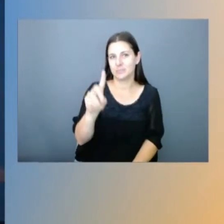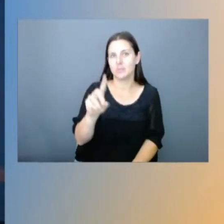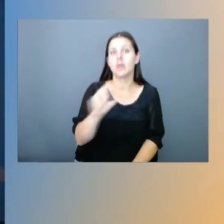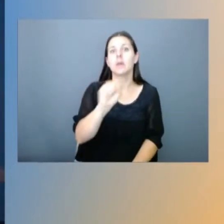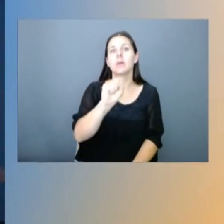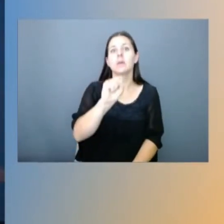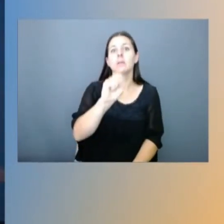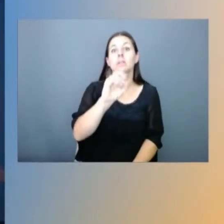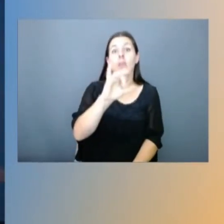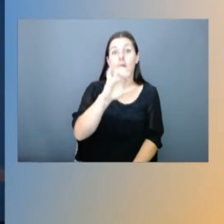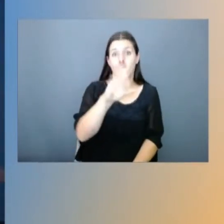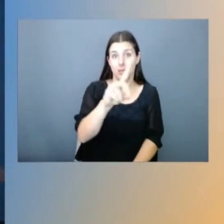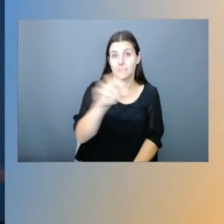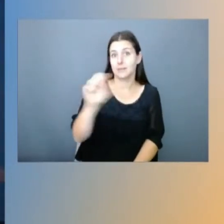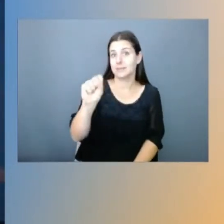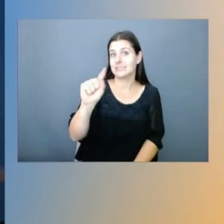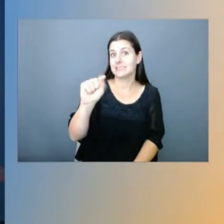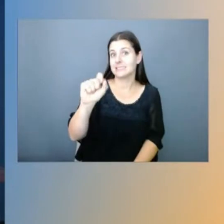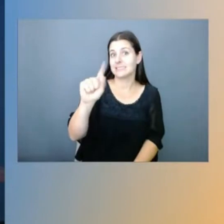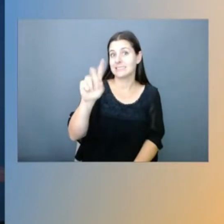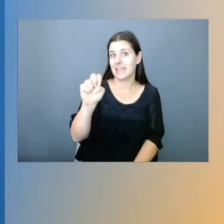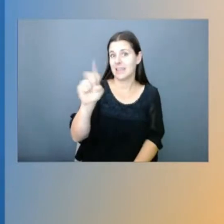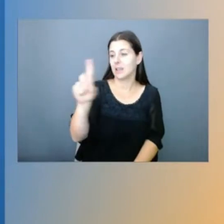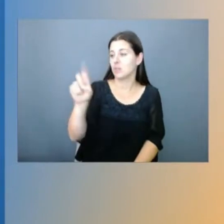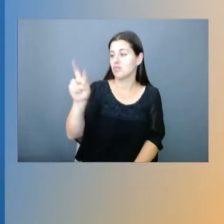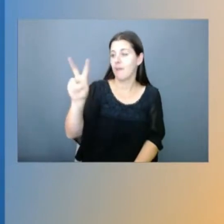and what it really is that it's a storage device